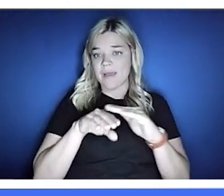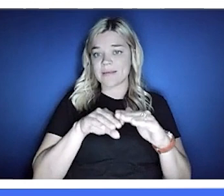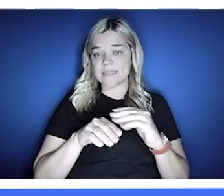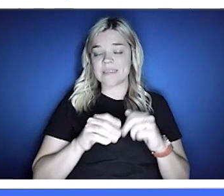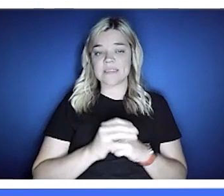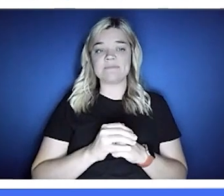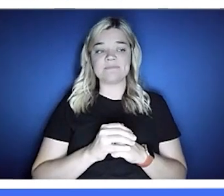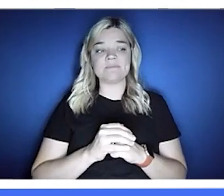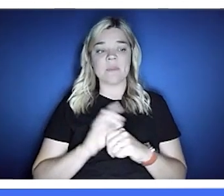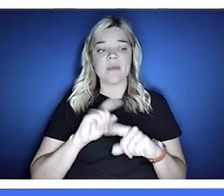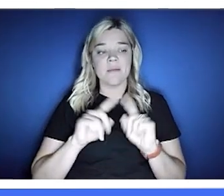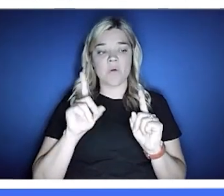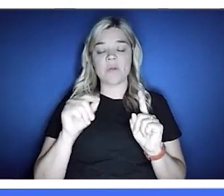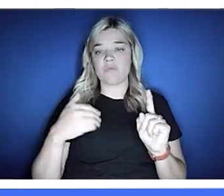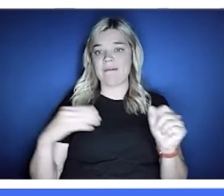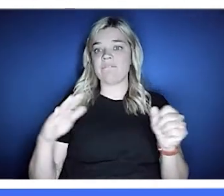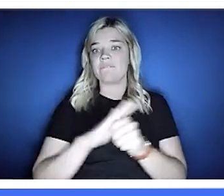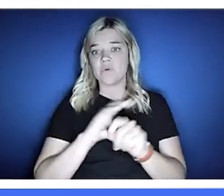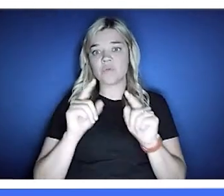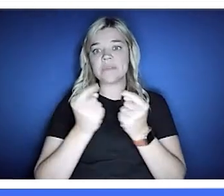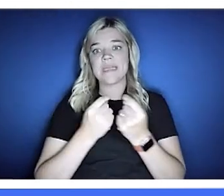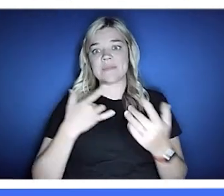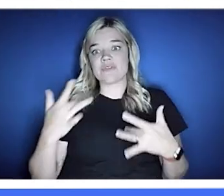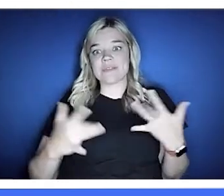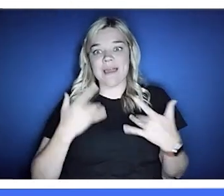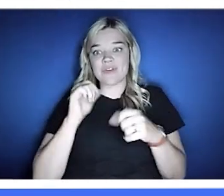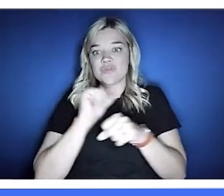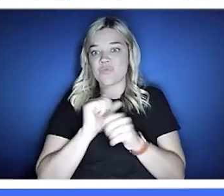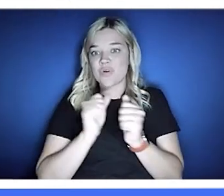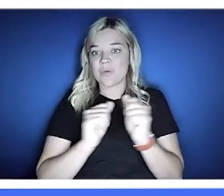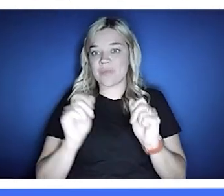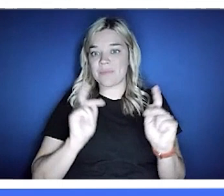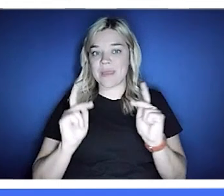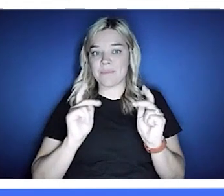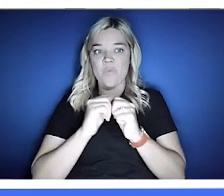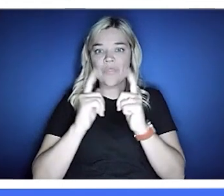But we do have entire teams that are excited to work with people with all kinds of technology.